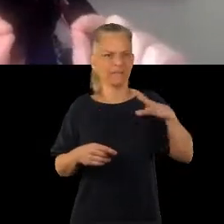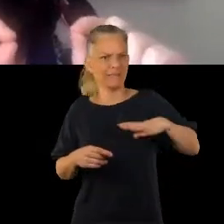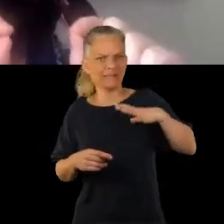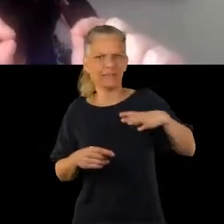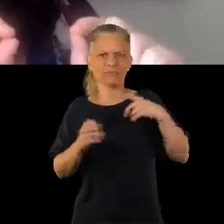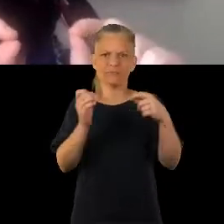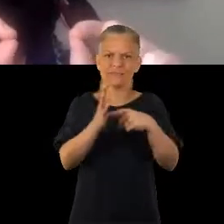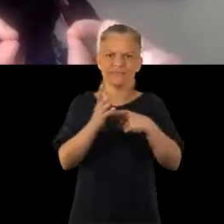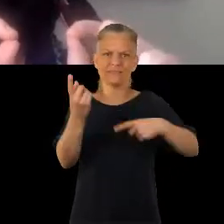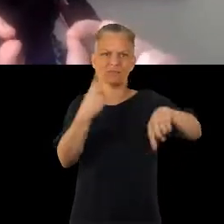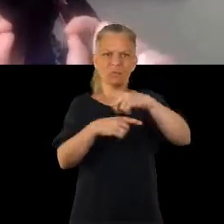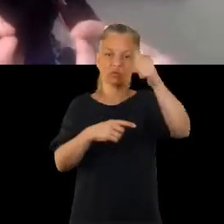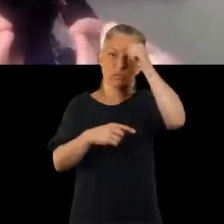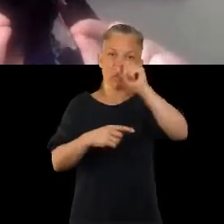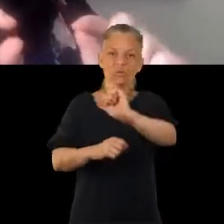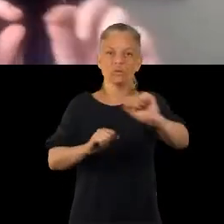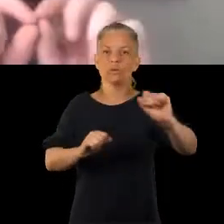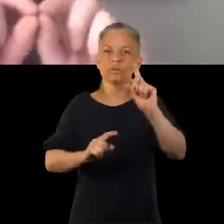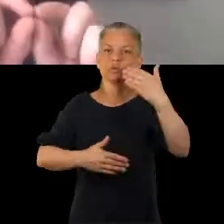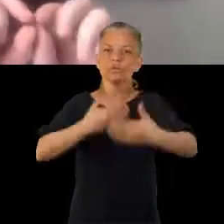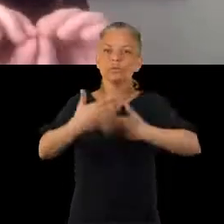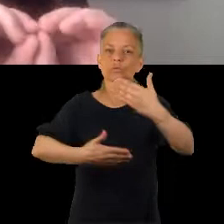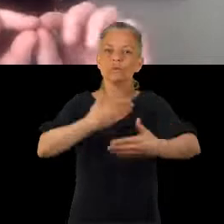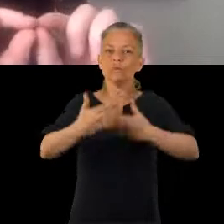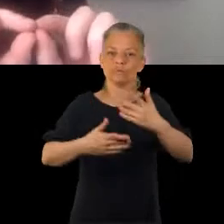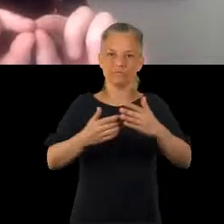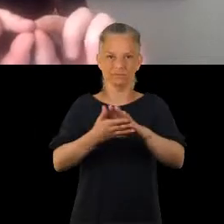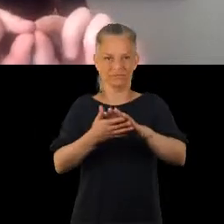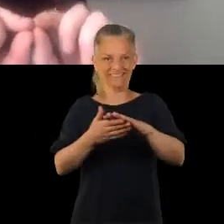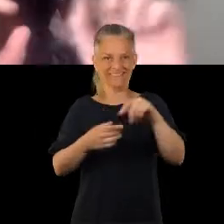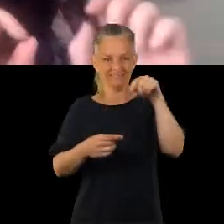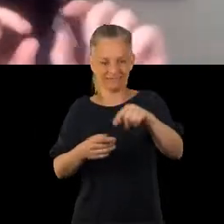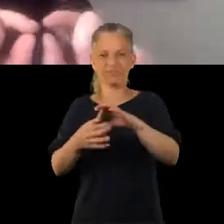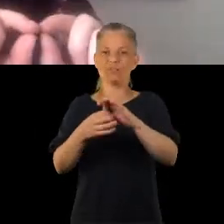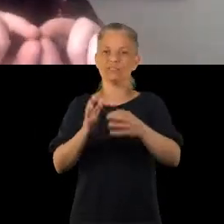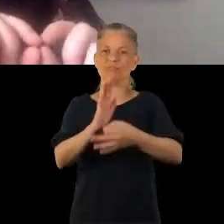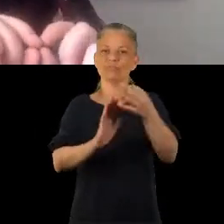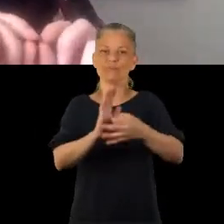measured and very well used is that, if that space between the peer support worker and the service